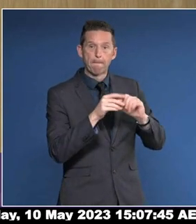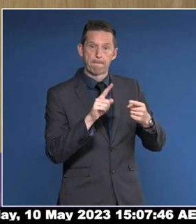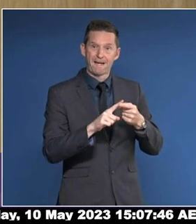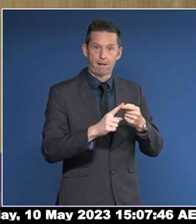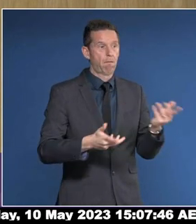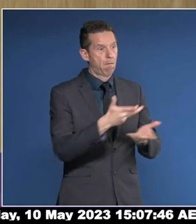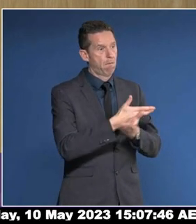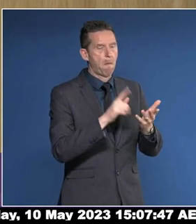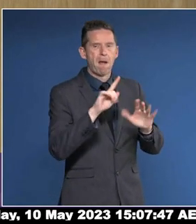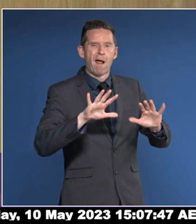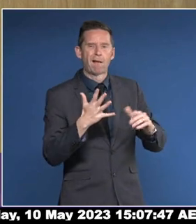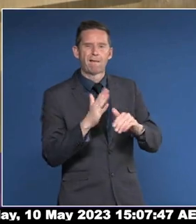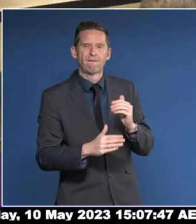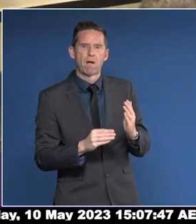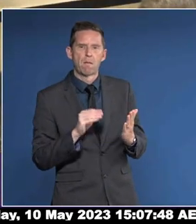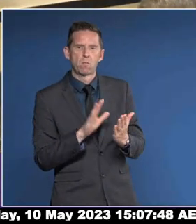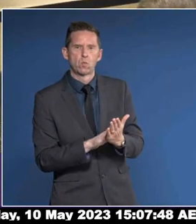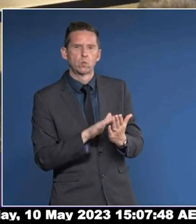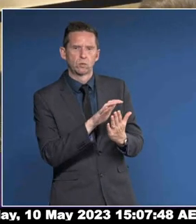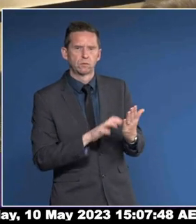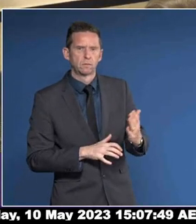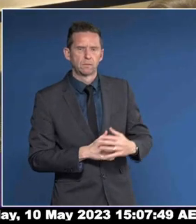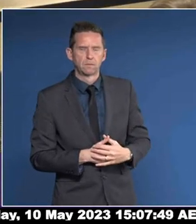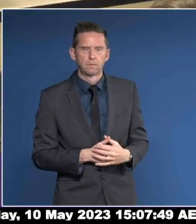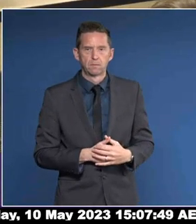Is that a deficit in the process, if that is what is occurring?